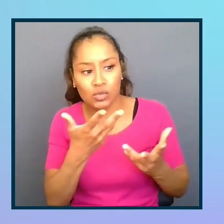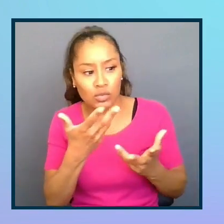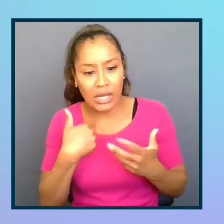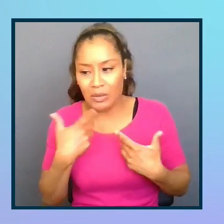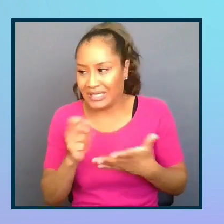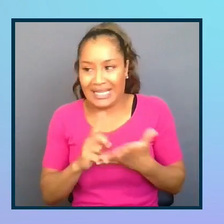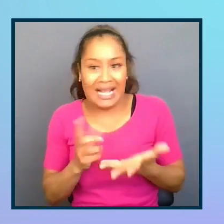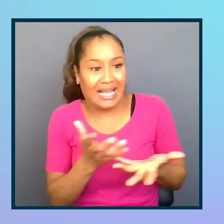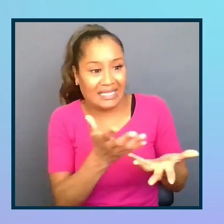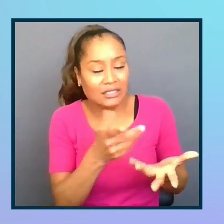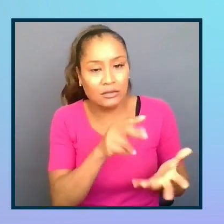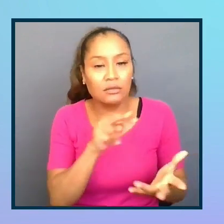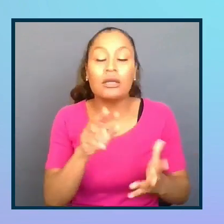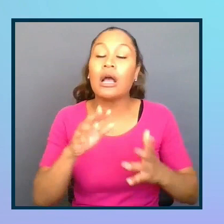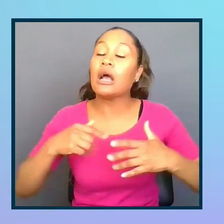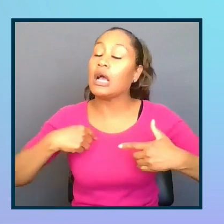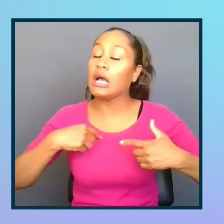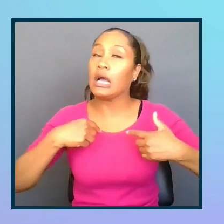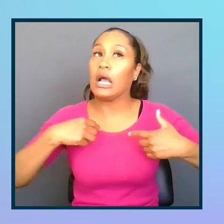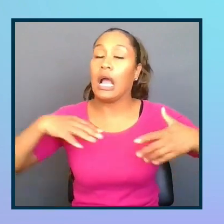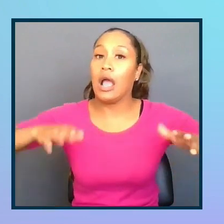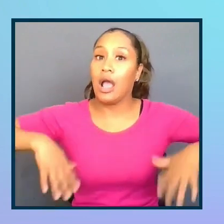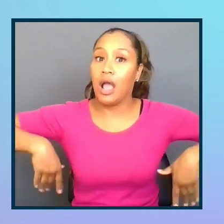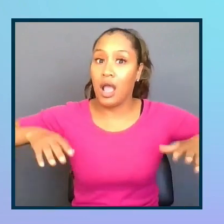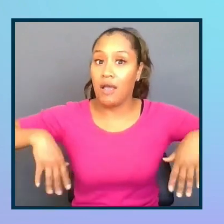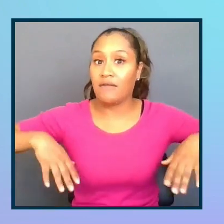We haven't been able to incorporate too many people